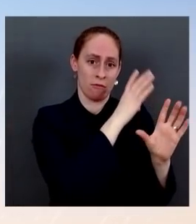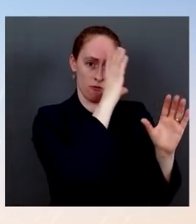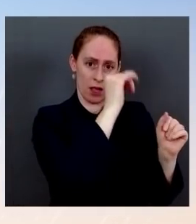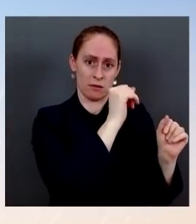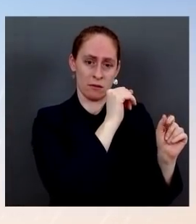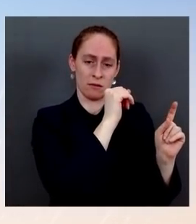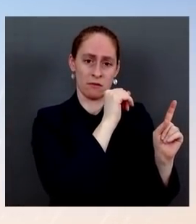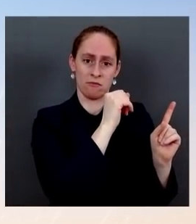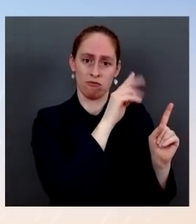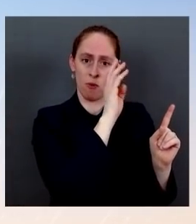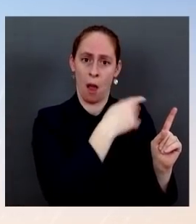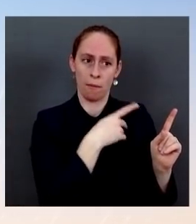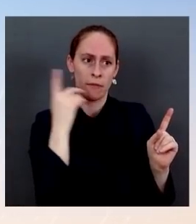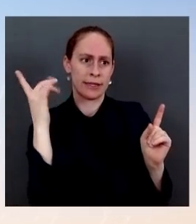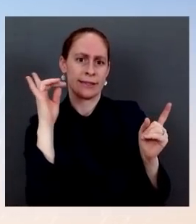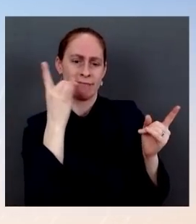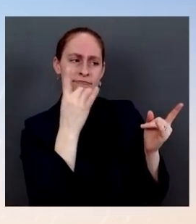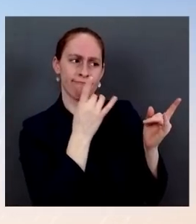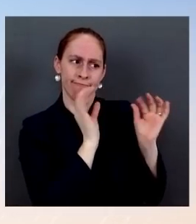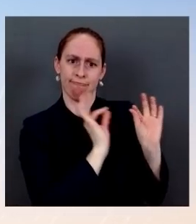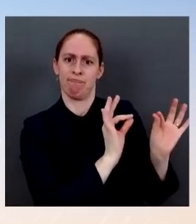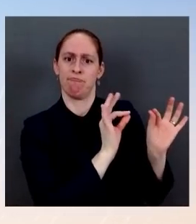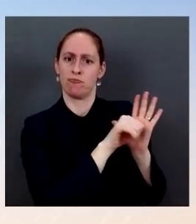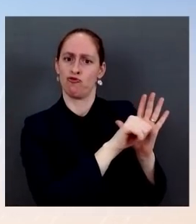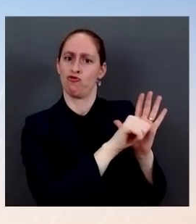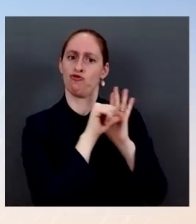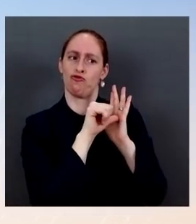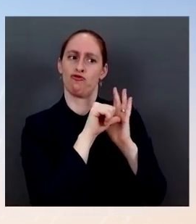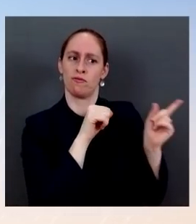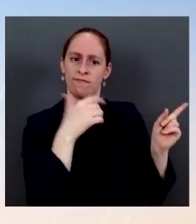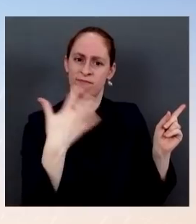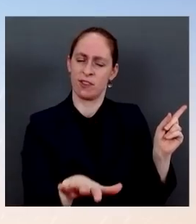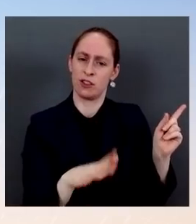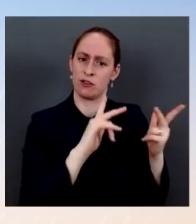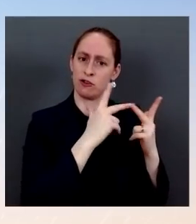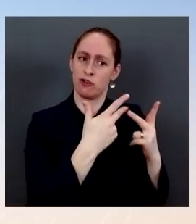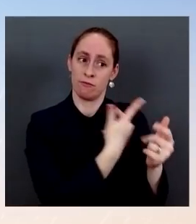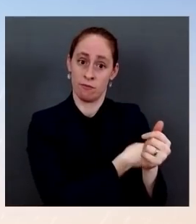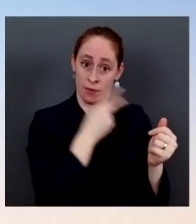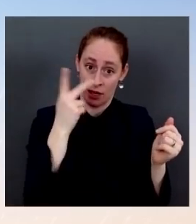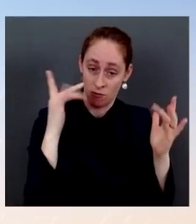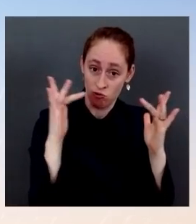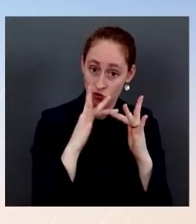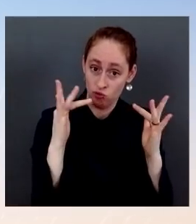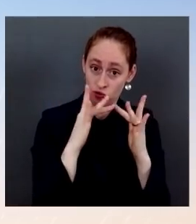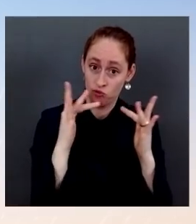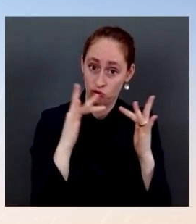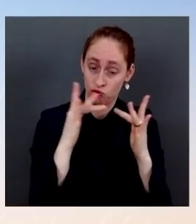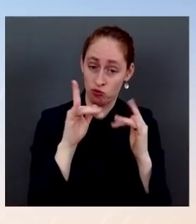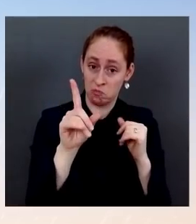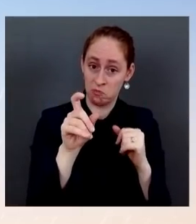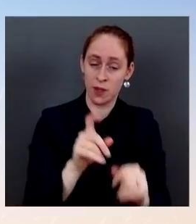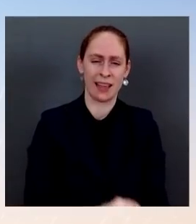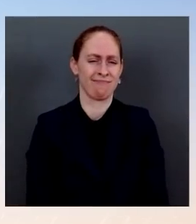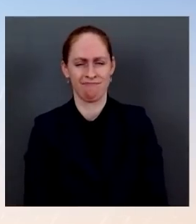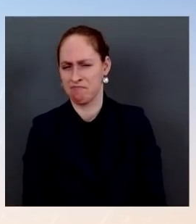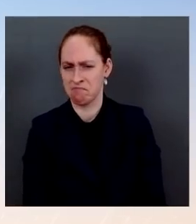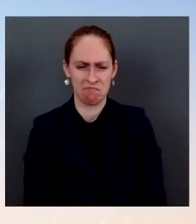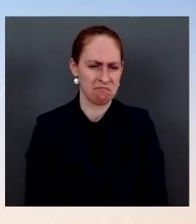And that's an important message for anyone to hear. This is not a partisan issue. This is about saving lives, communicating accurate information, pusing --